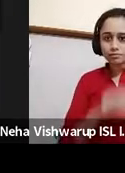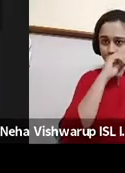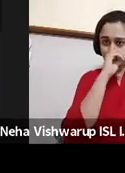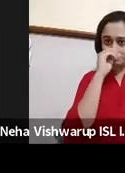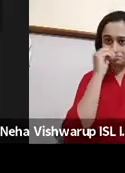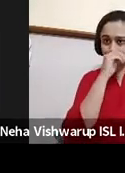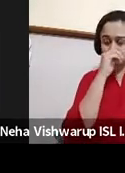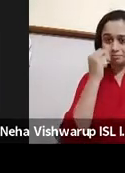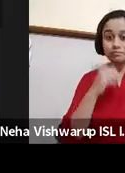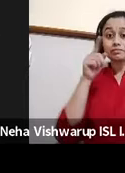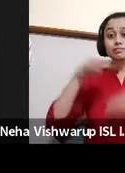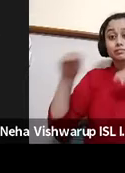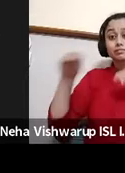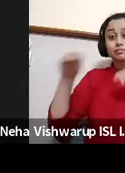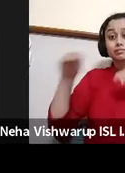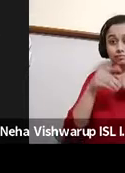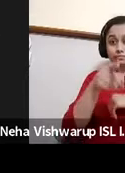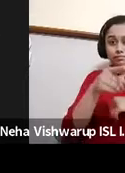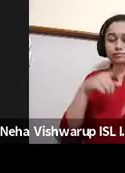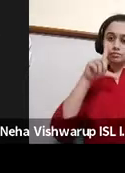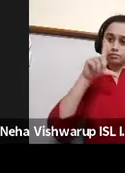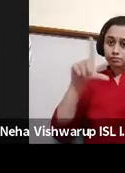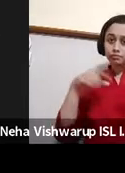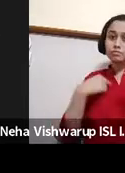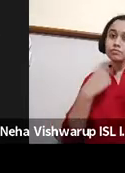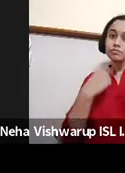in addition to these one-off portraits every so often an occasion would warrant